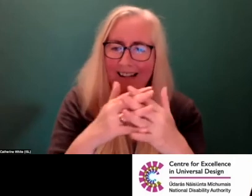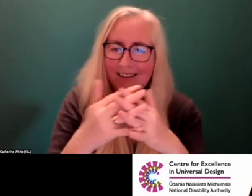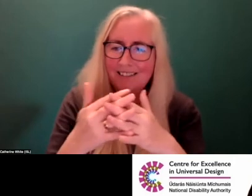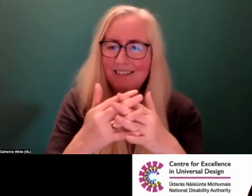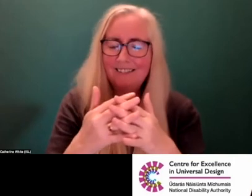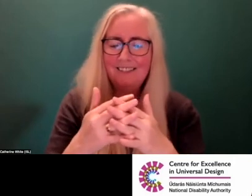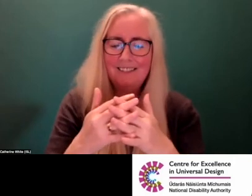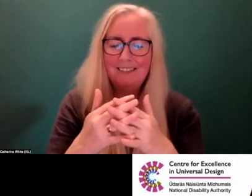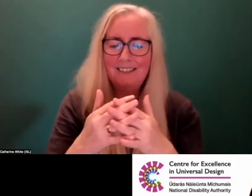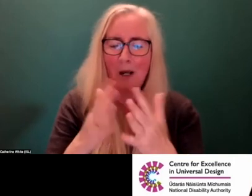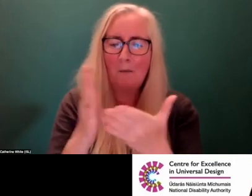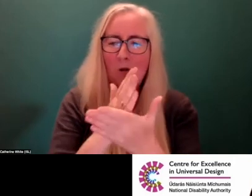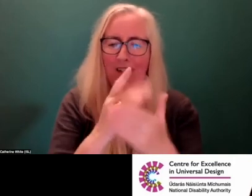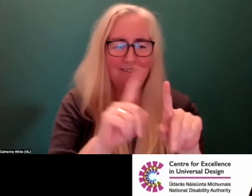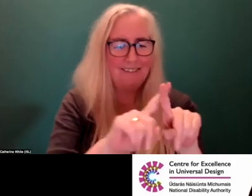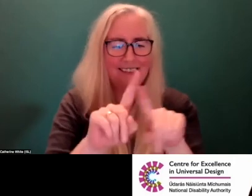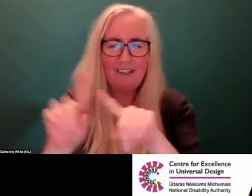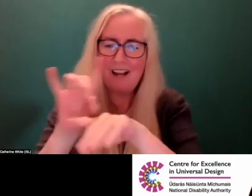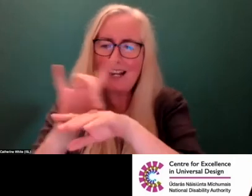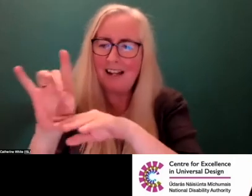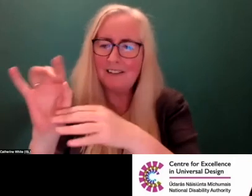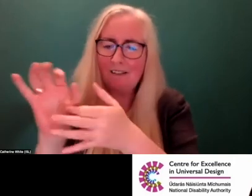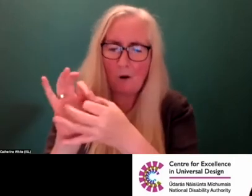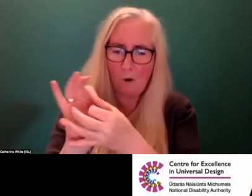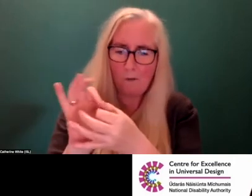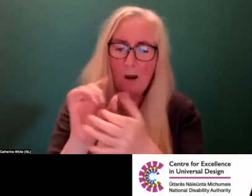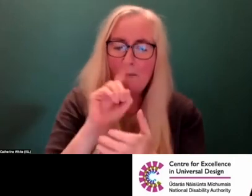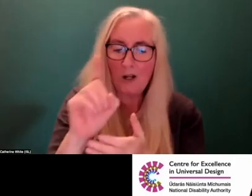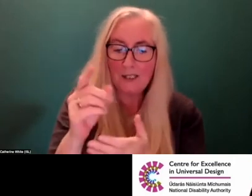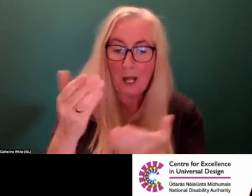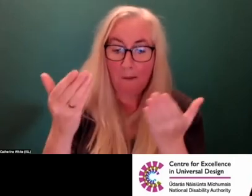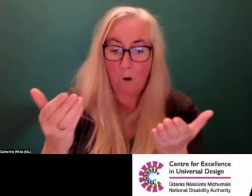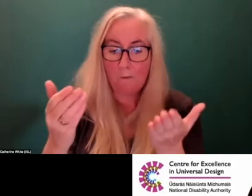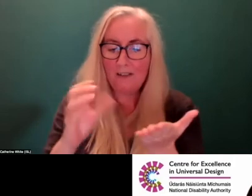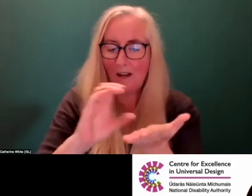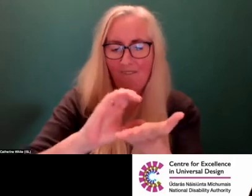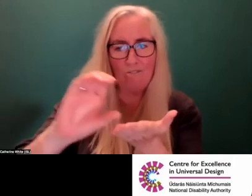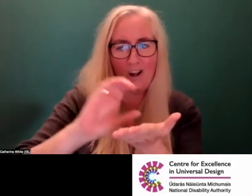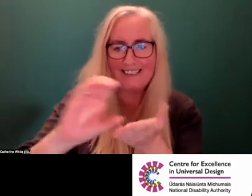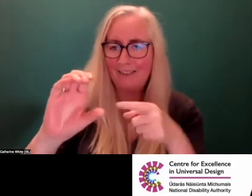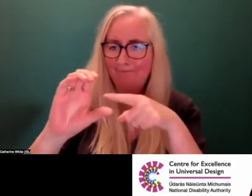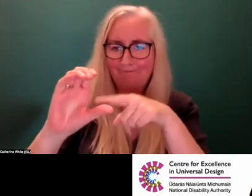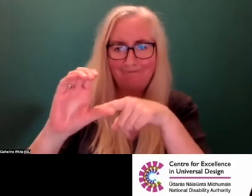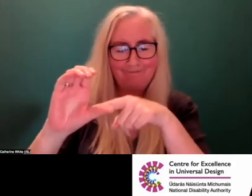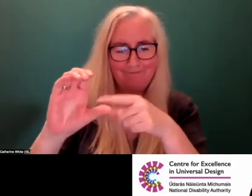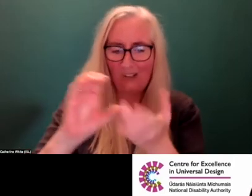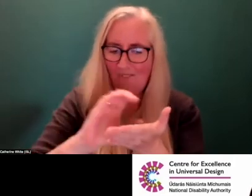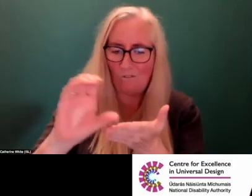in that space in between. I think our problem at the moment is the funding streams tend to anchor us